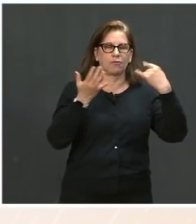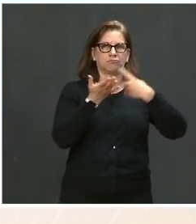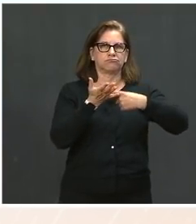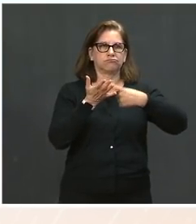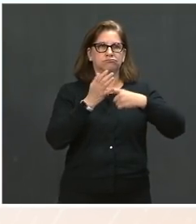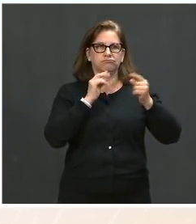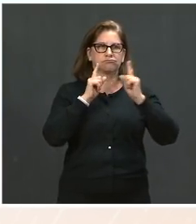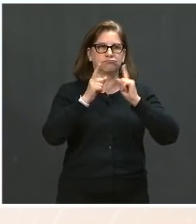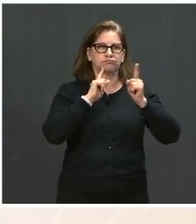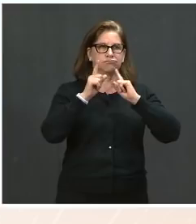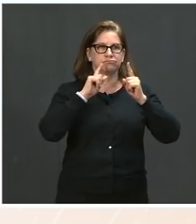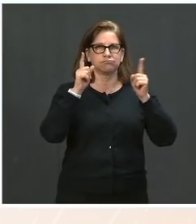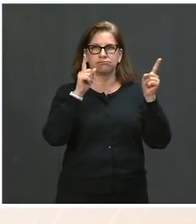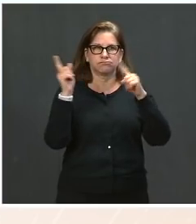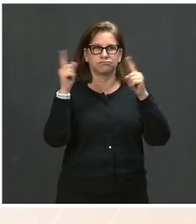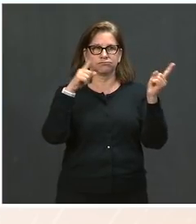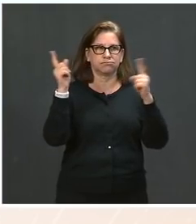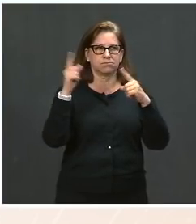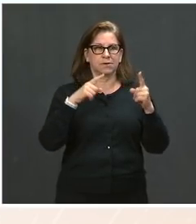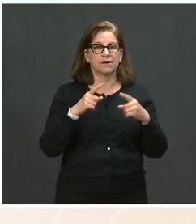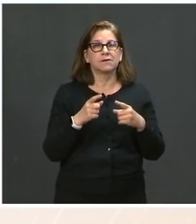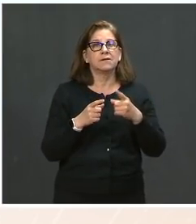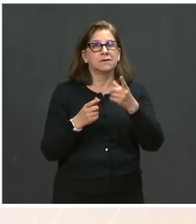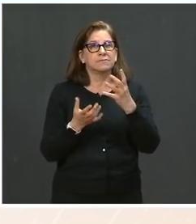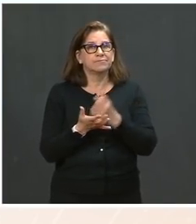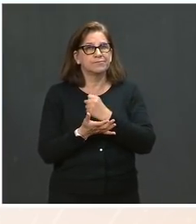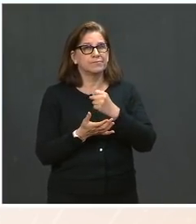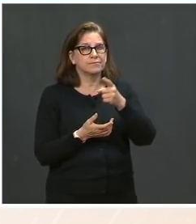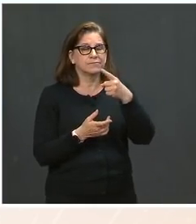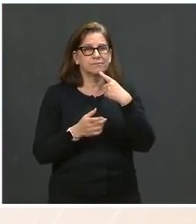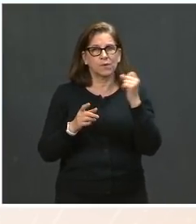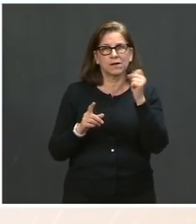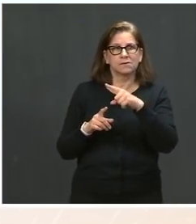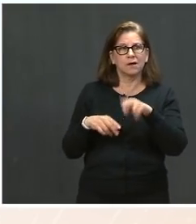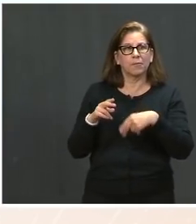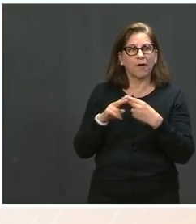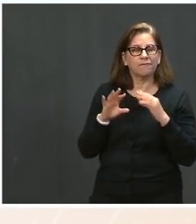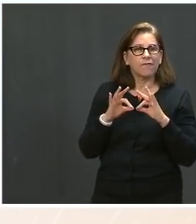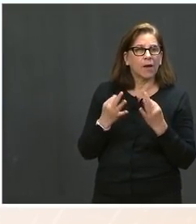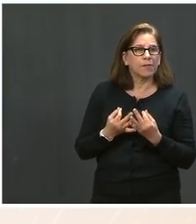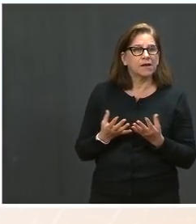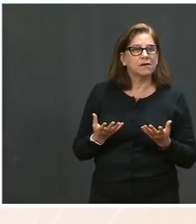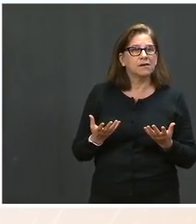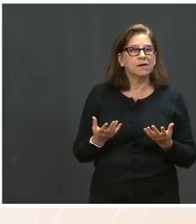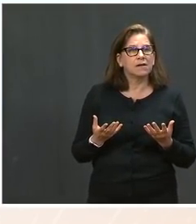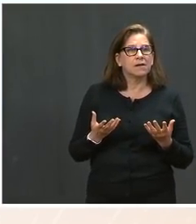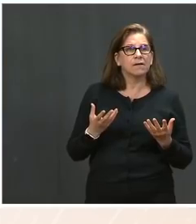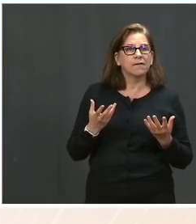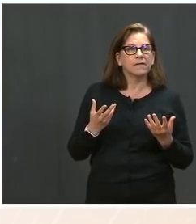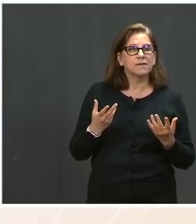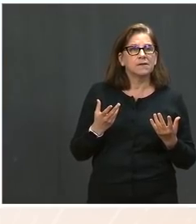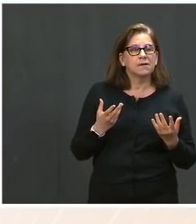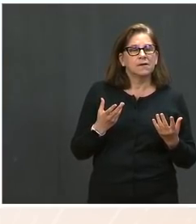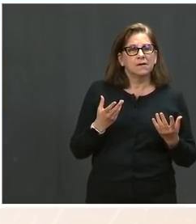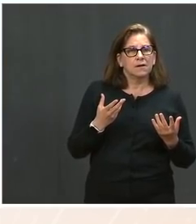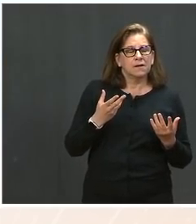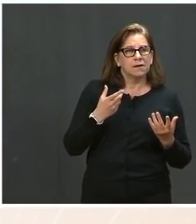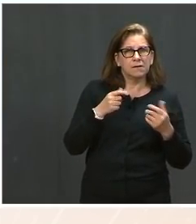or representatives of them early on. Can you give us a sense of what else may be ongoing in this regard? Ms. Psaki: In the effort to get -- The Press: Americans back from Iran.